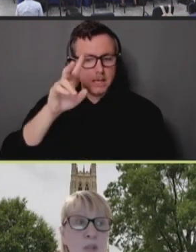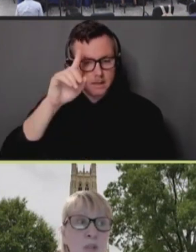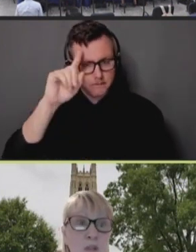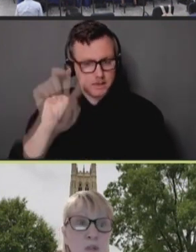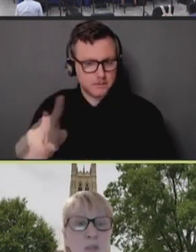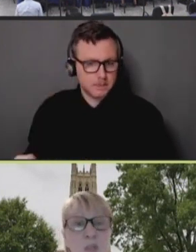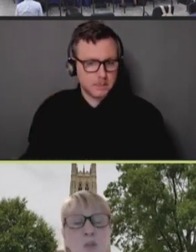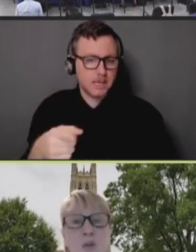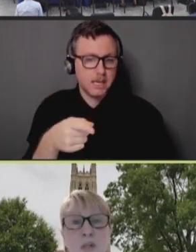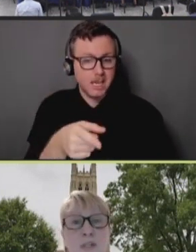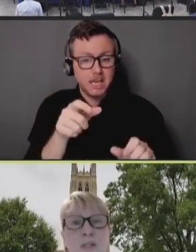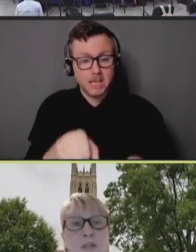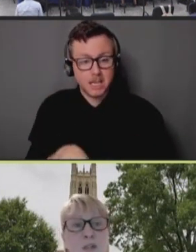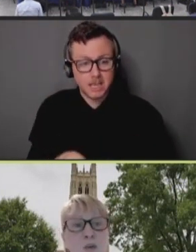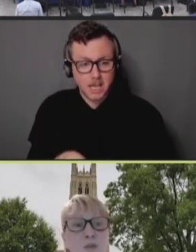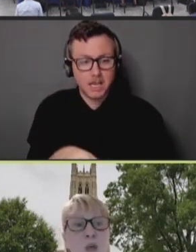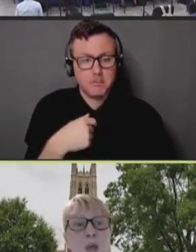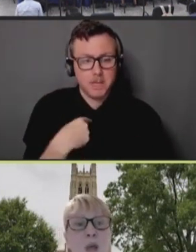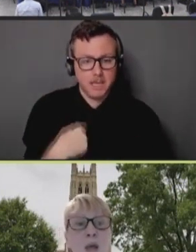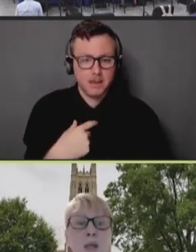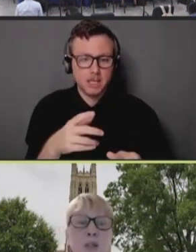And we need to address this trade off.